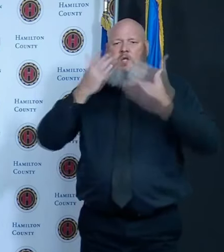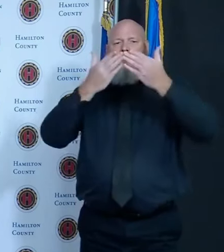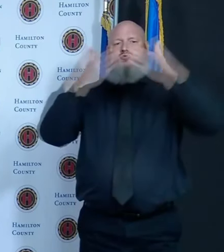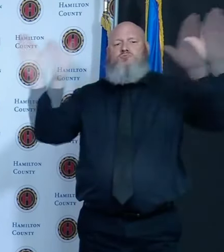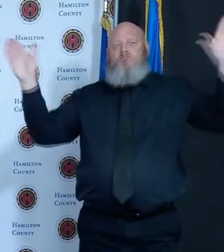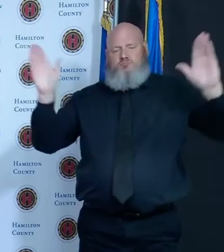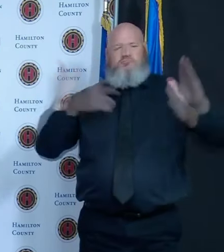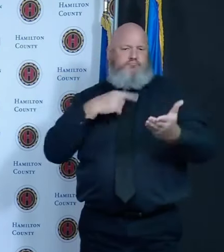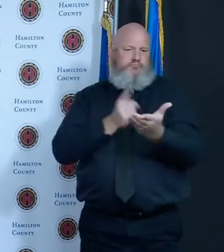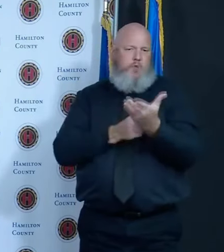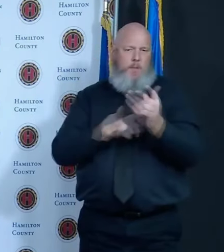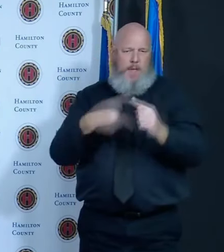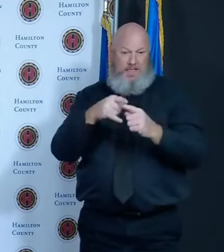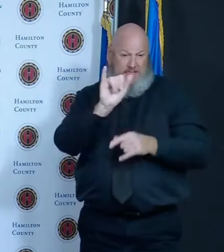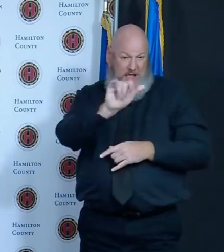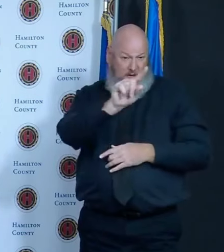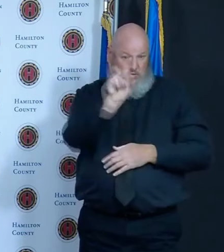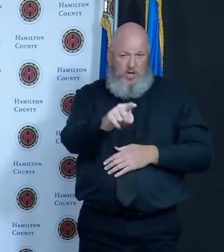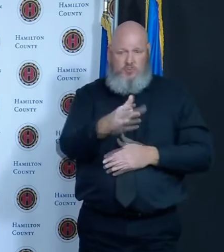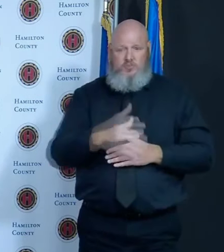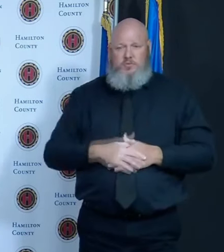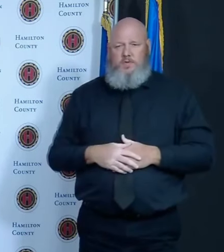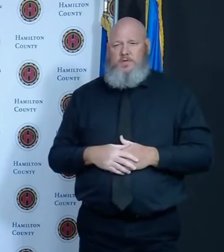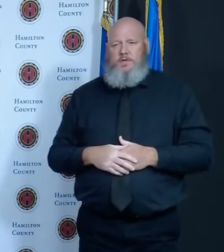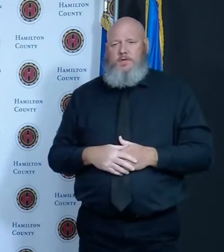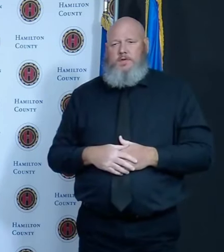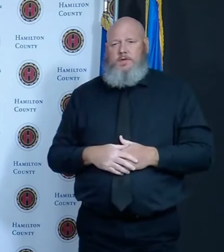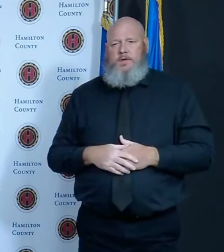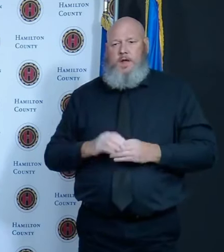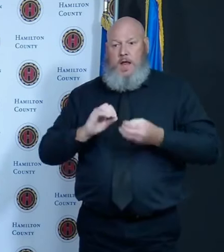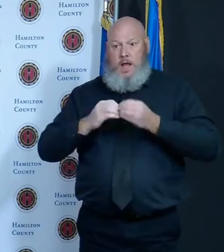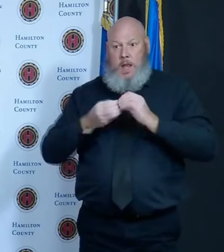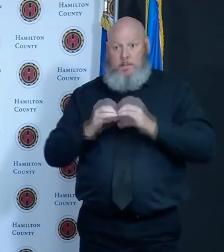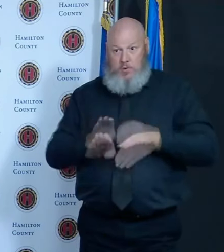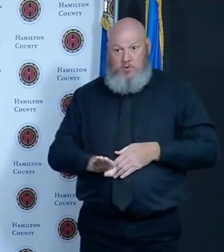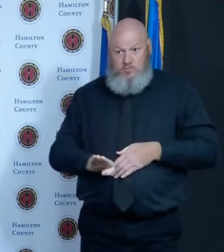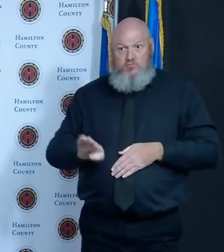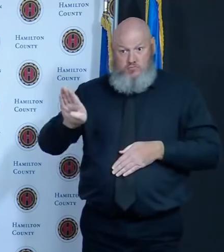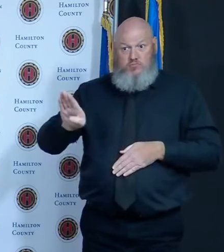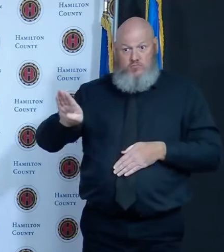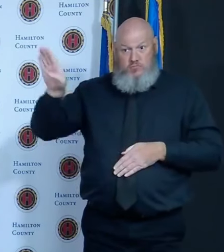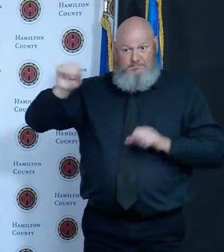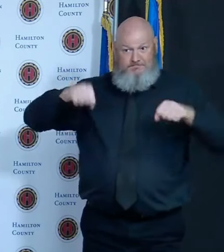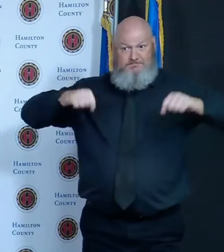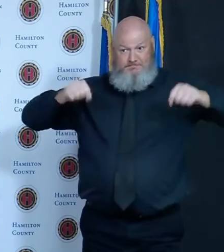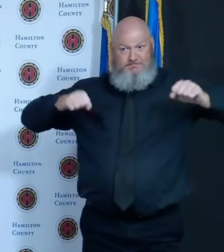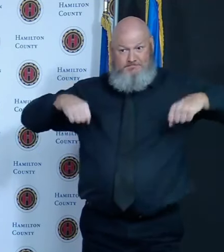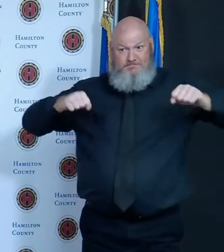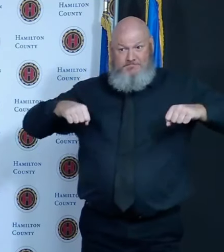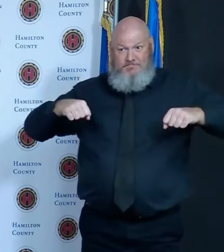seeing an increase but also yes we are seeing flattening of the curve and so